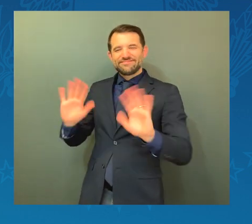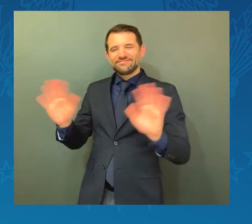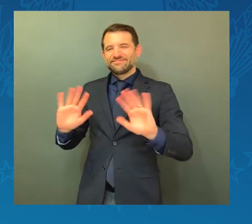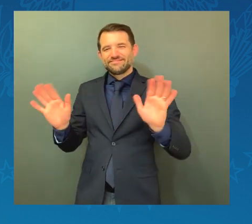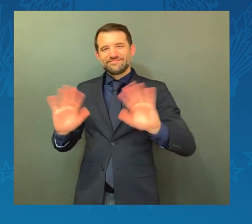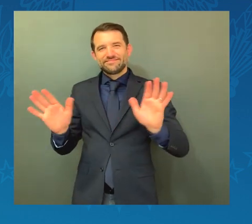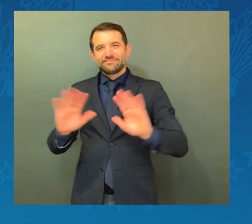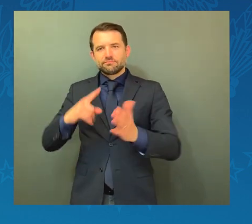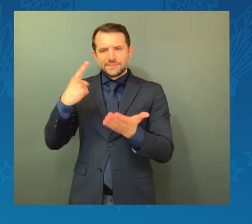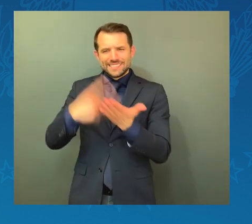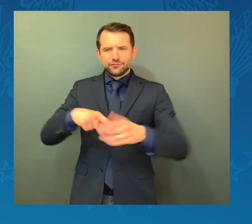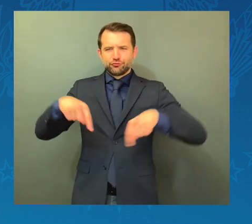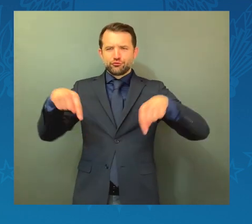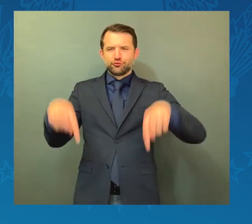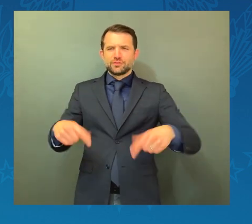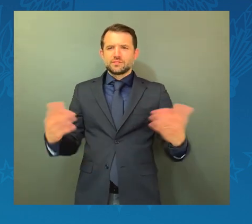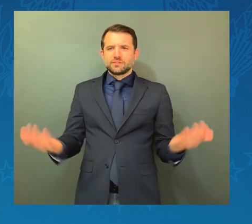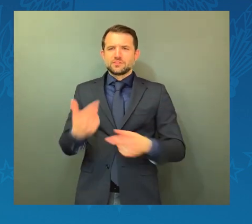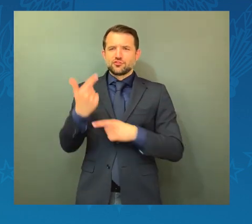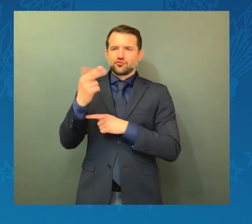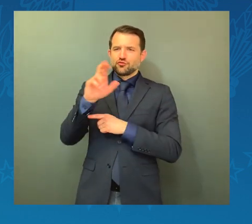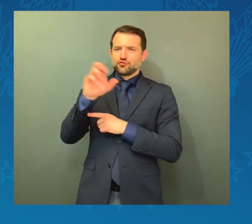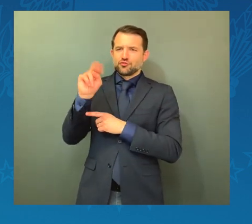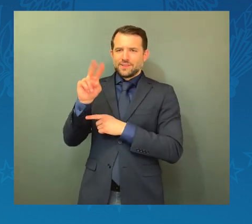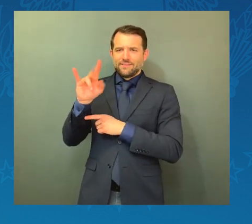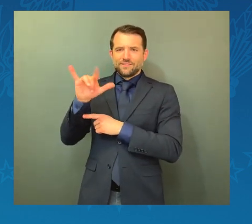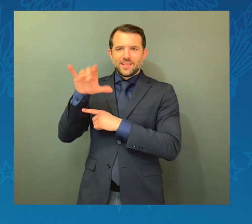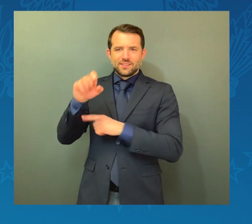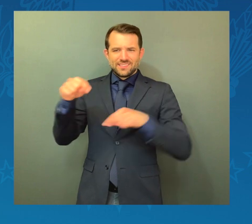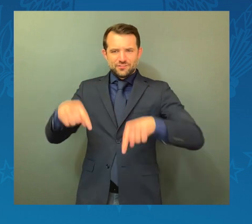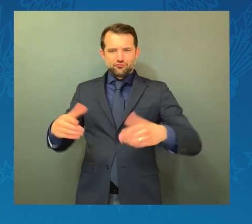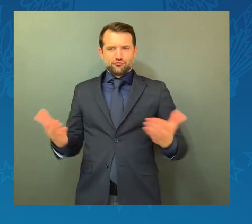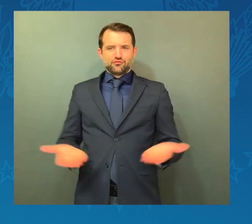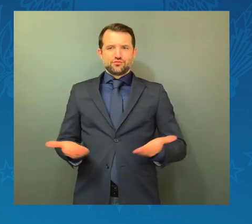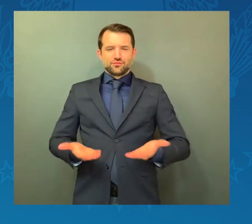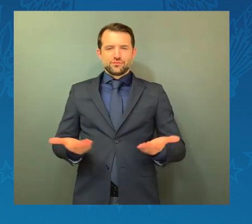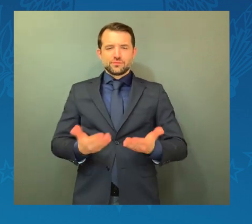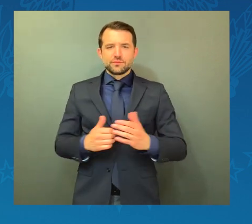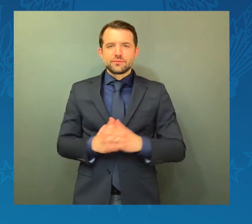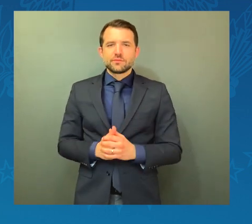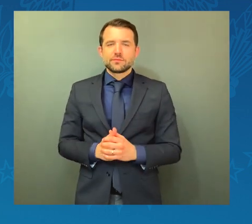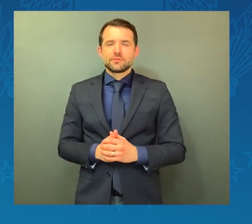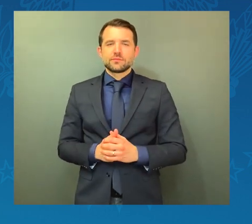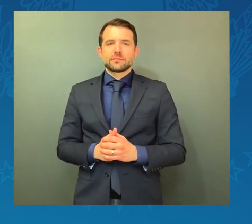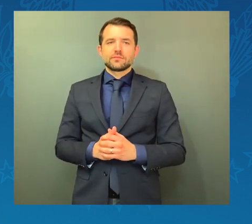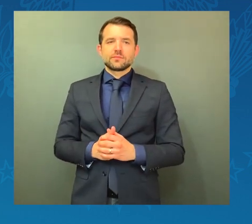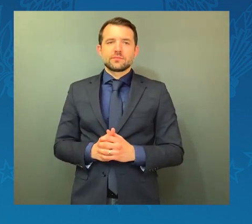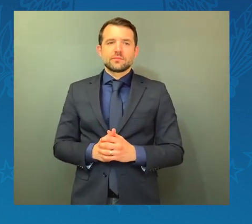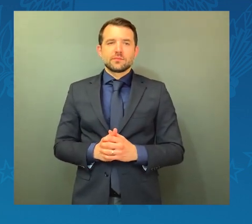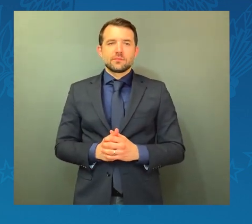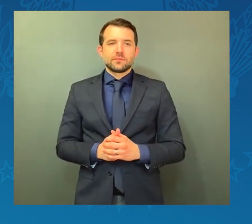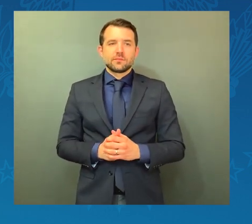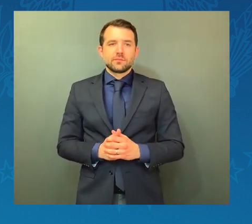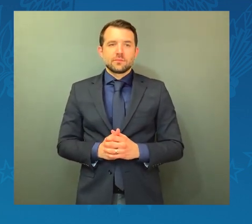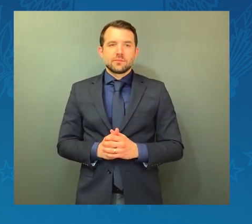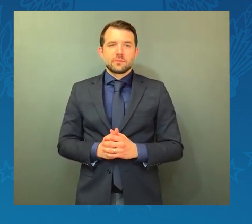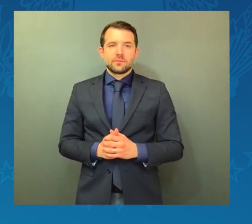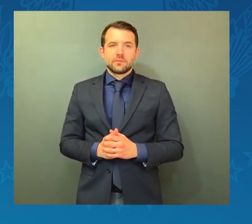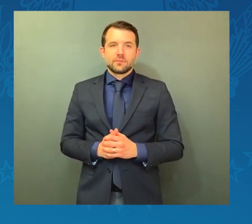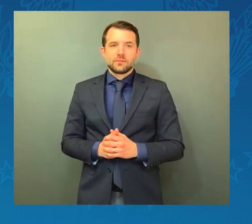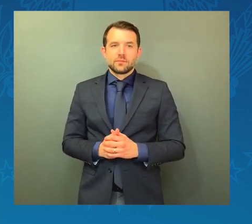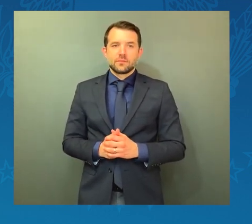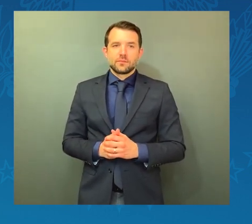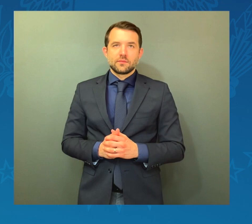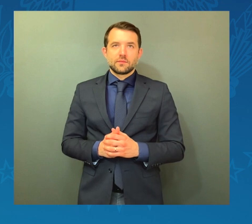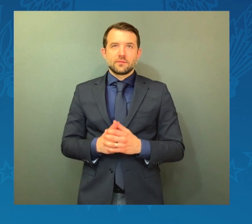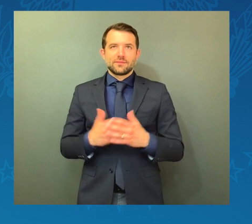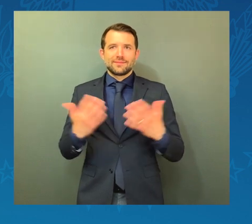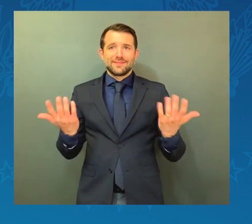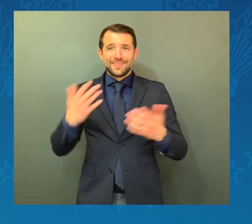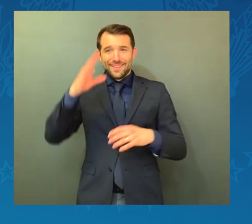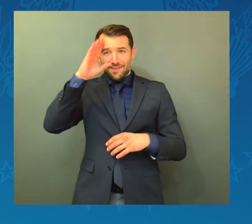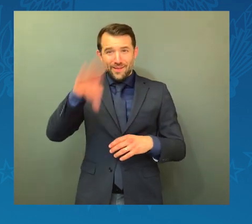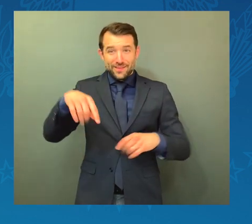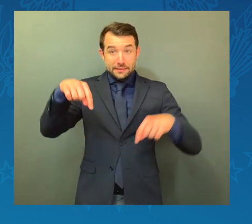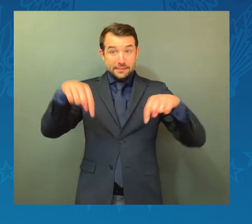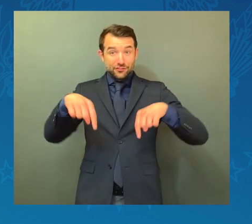Right? Because, you know, this is a place that can help us